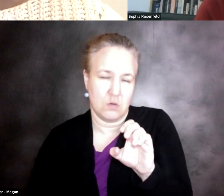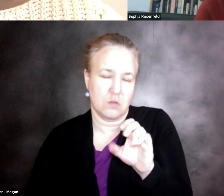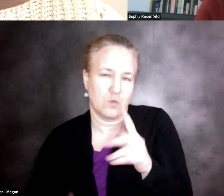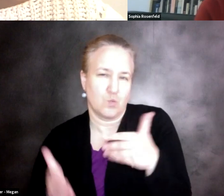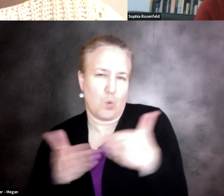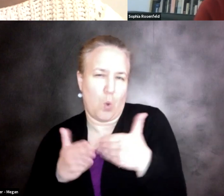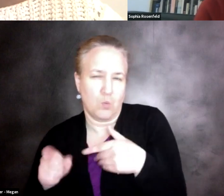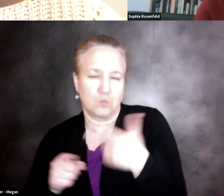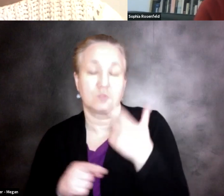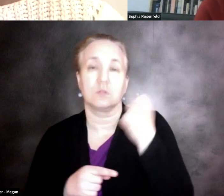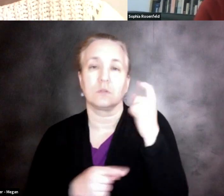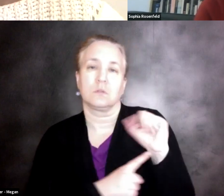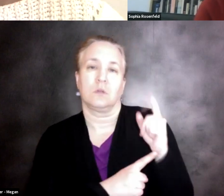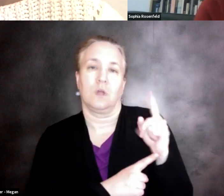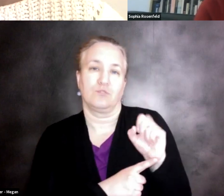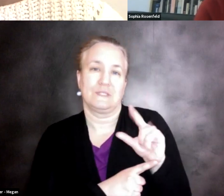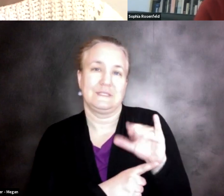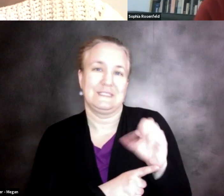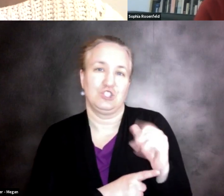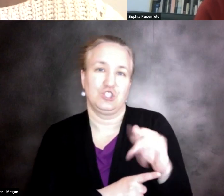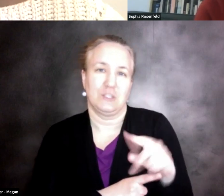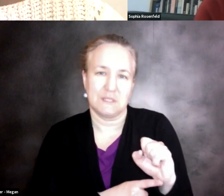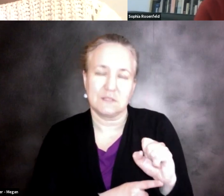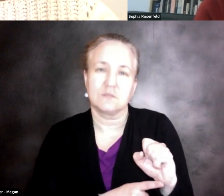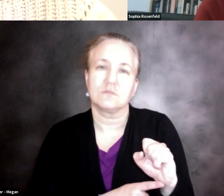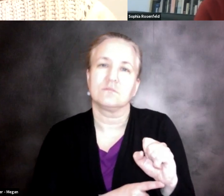Apprenticeships-- people were pressed into-- so for example,